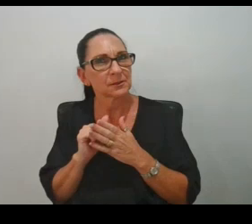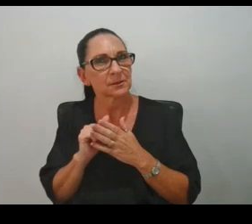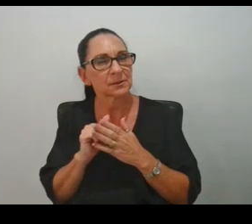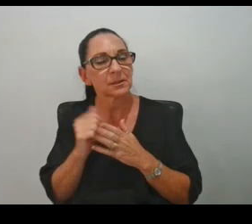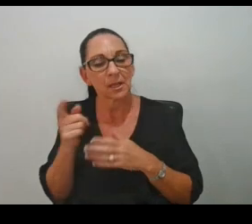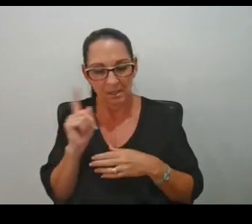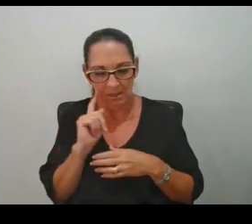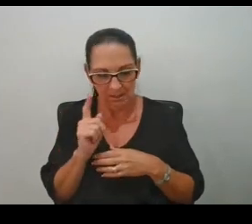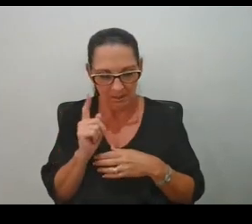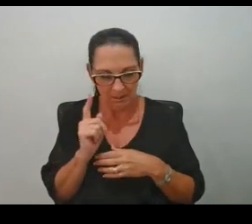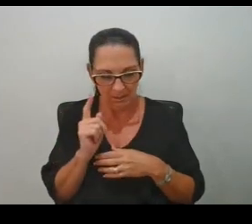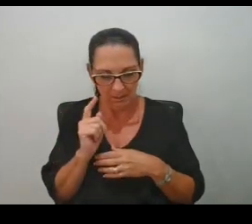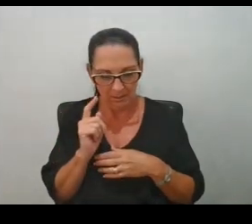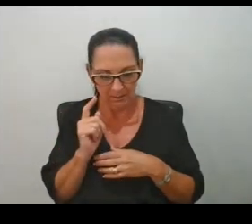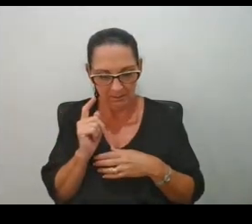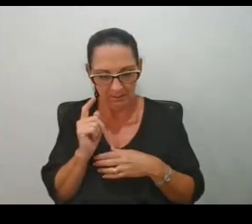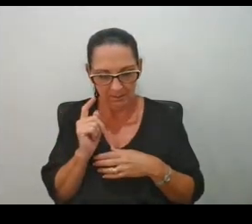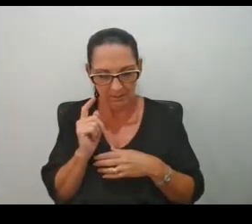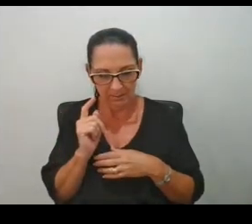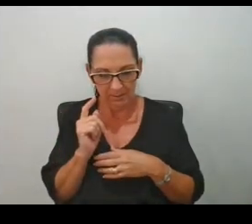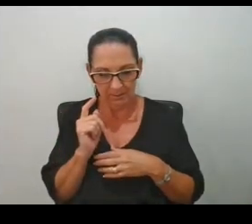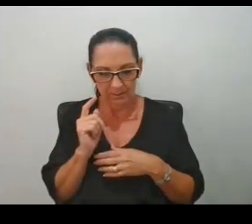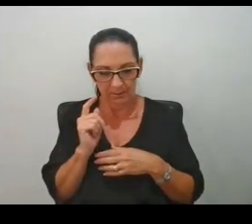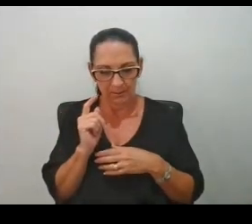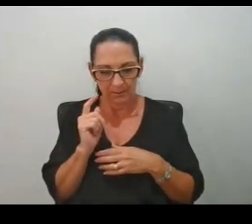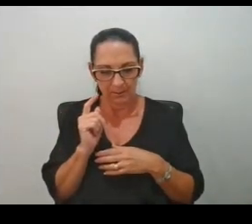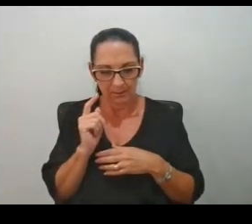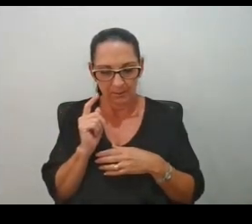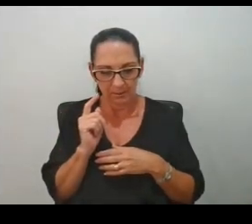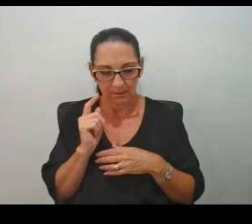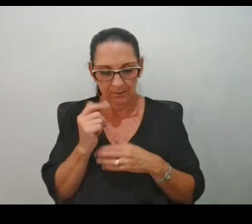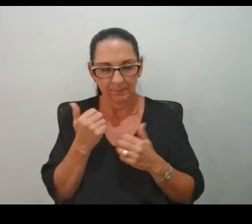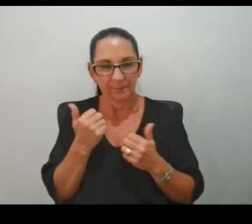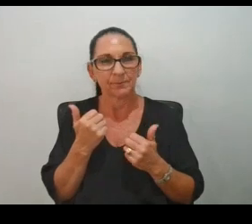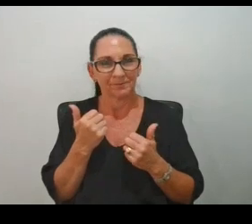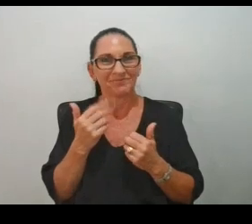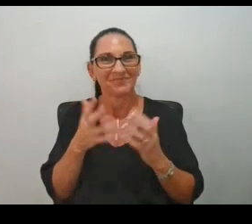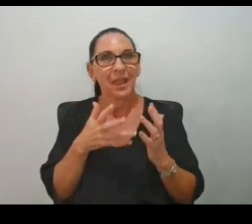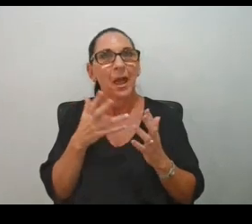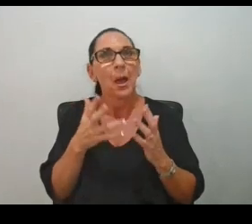when so when the matter goes to the the original decision maker um they normally turned around